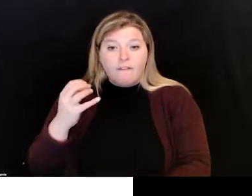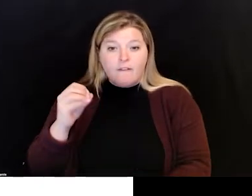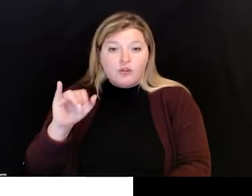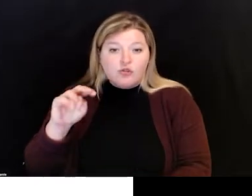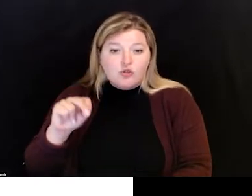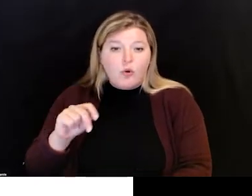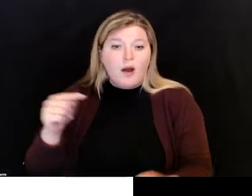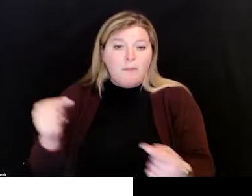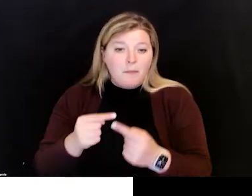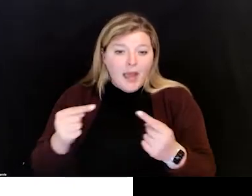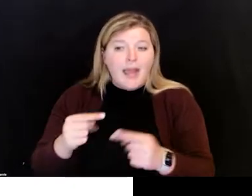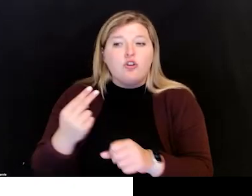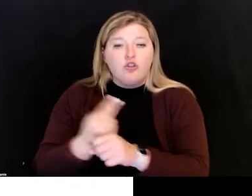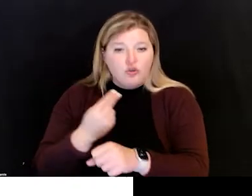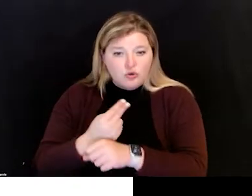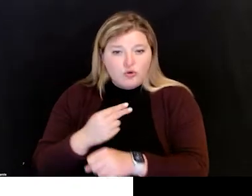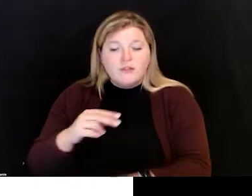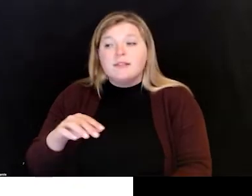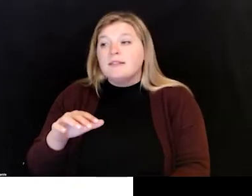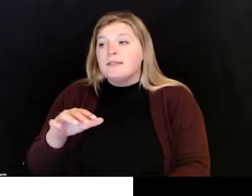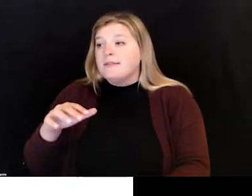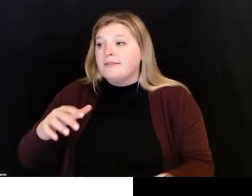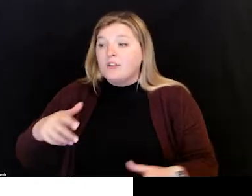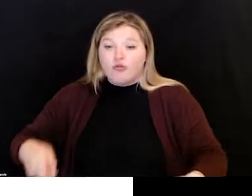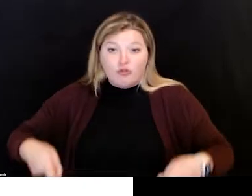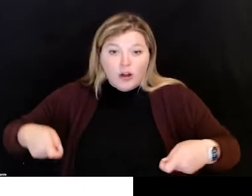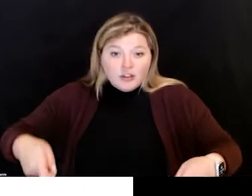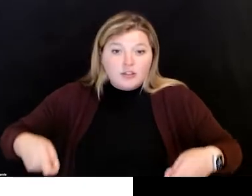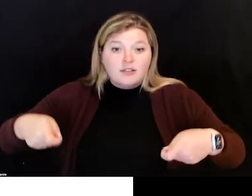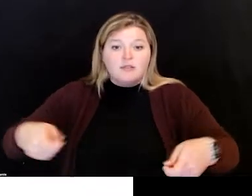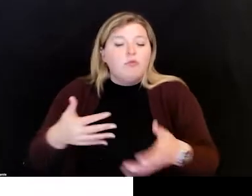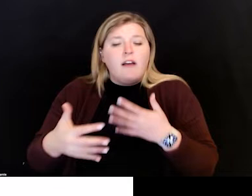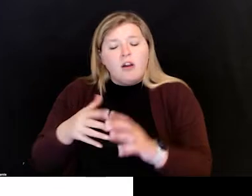occasionally, everyone can benefit from using a curb cut.